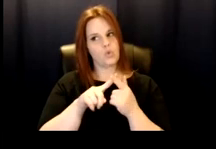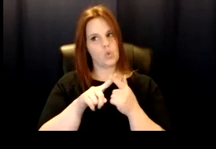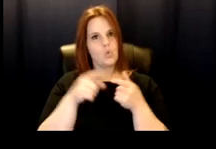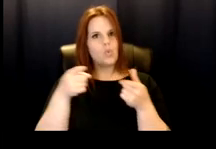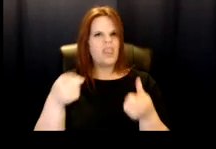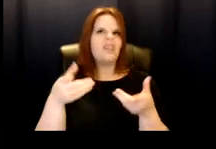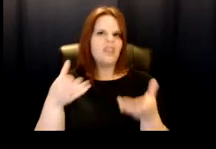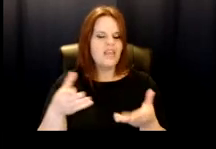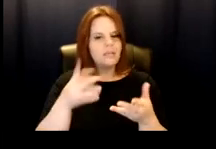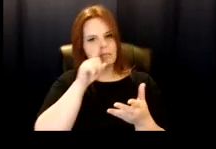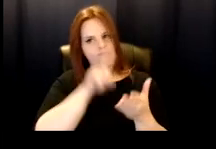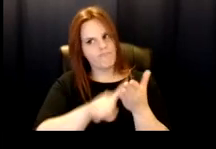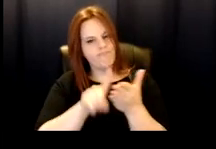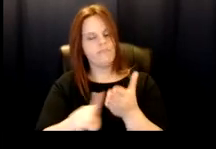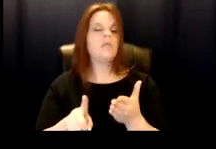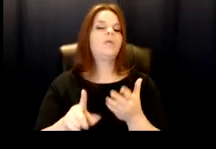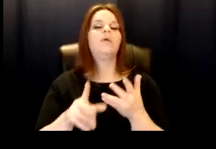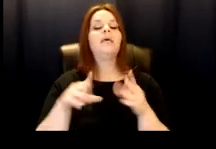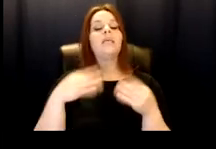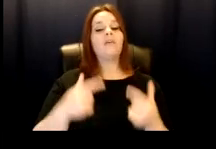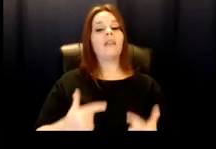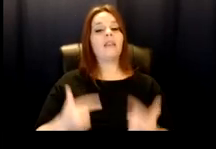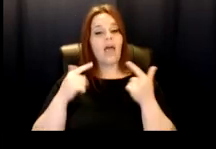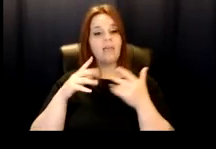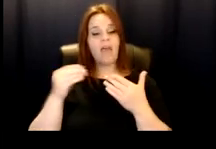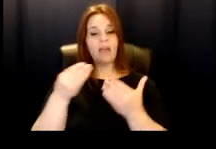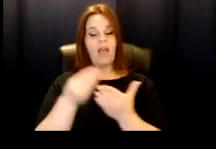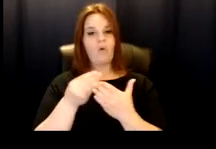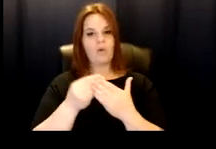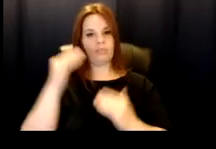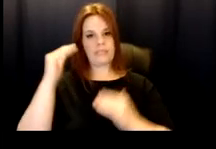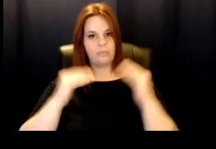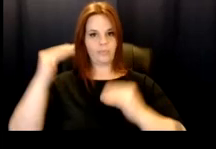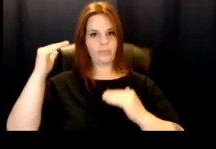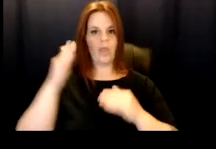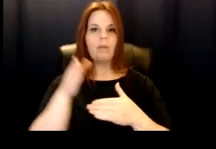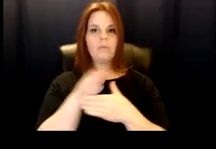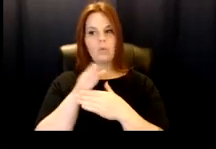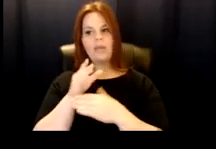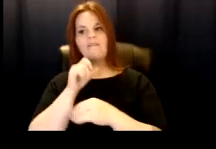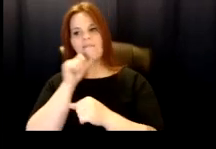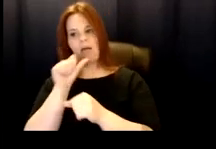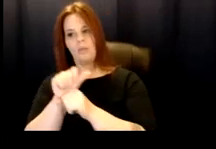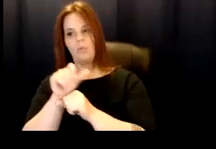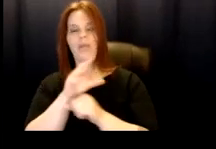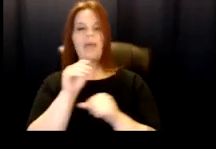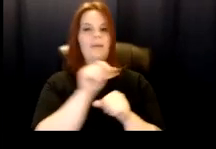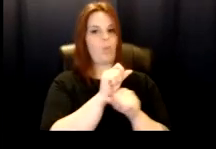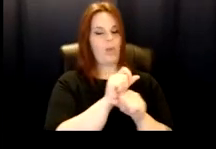other life outcome disparities between unemployed and employed people, and given the still disappointingly